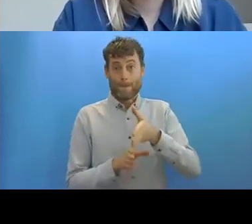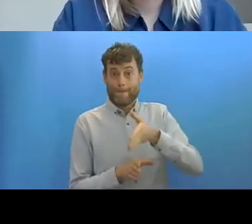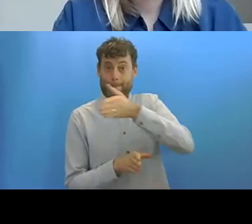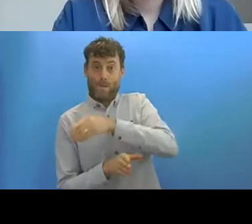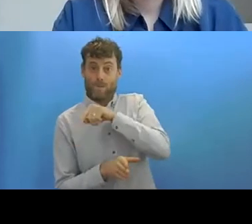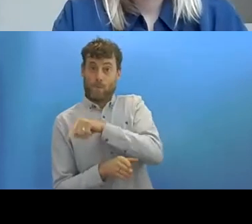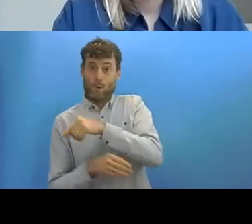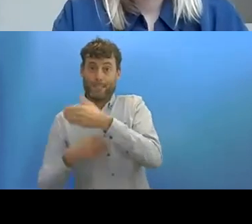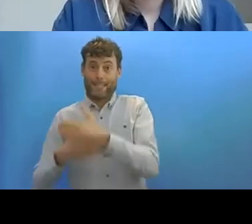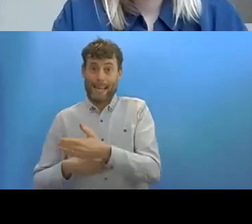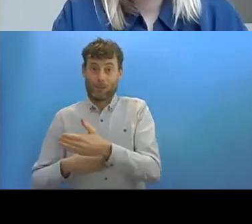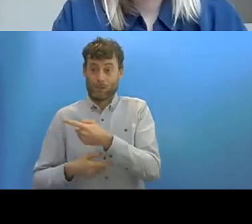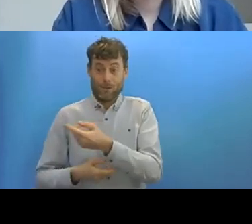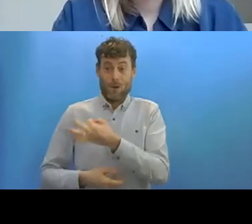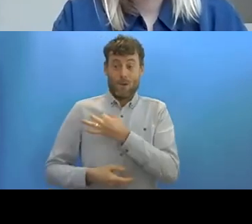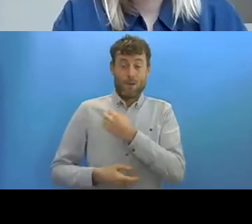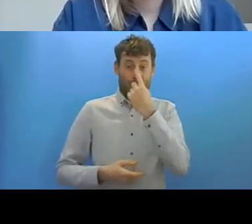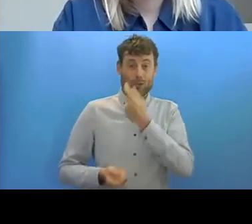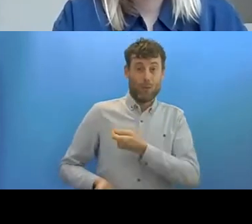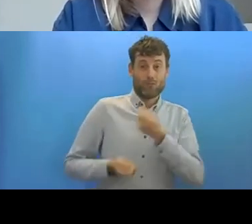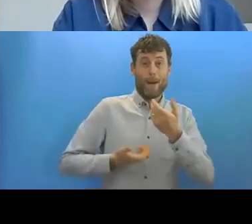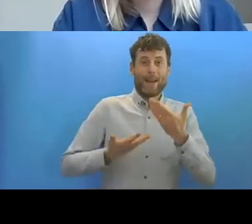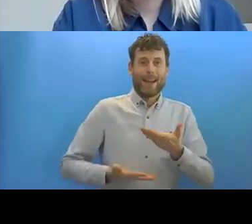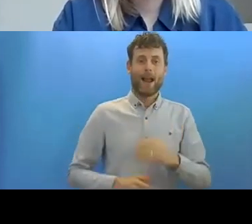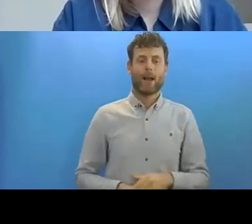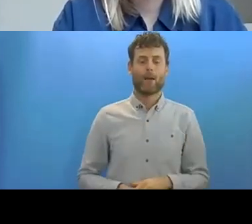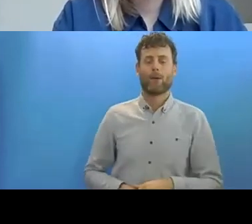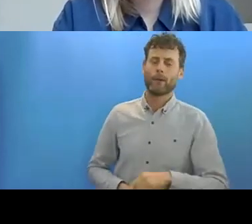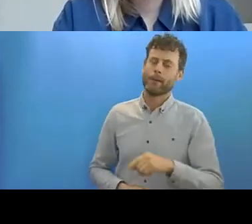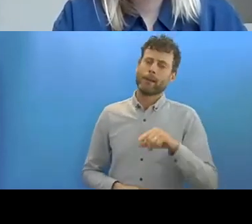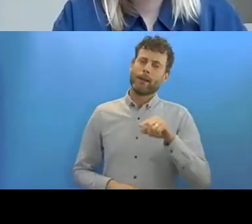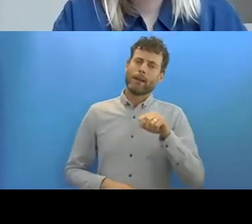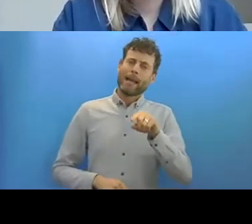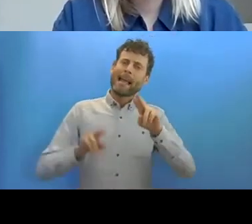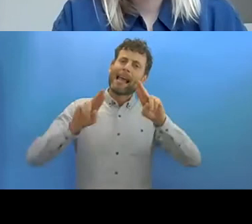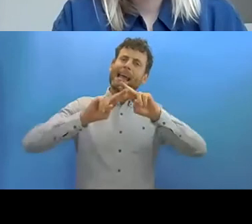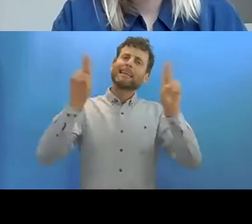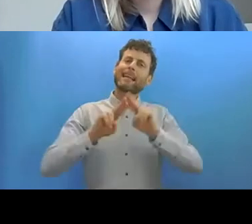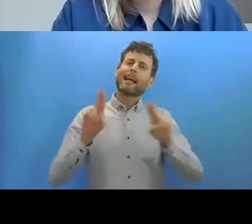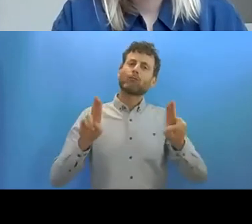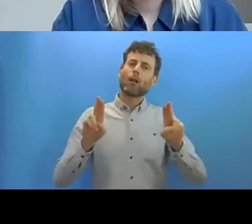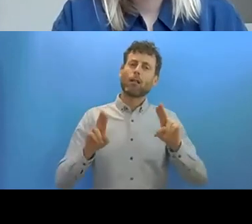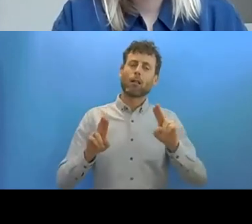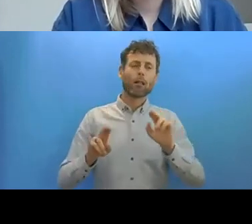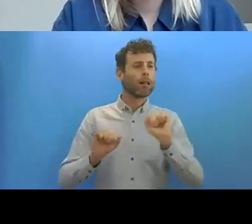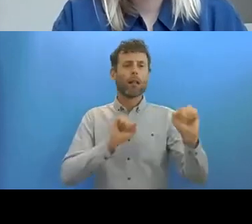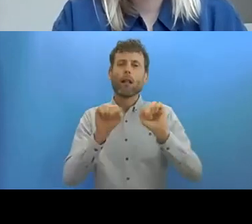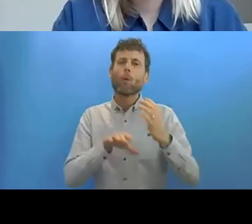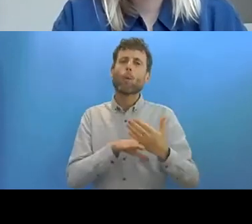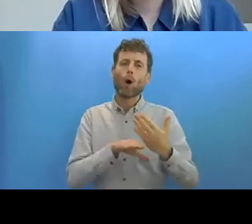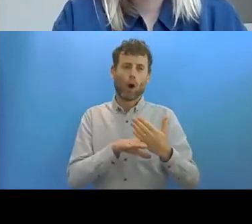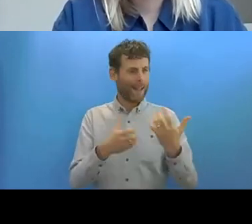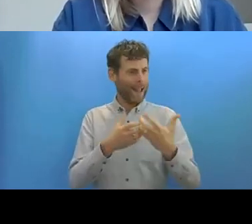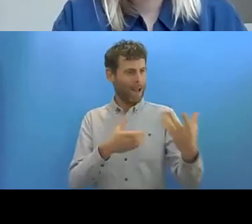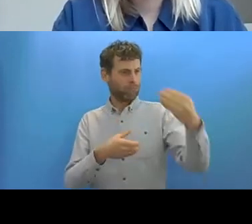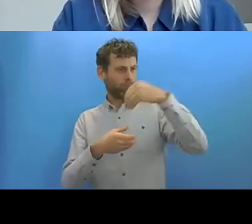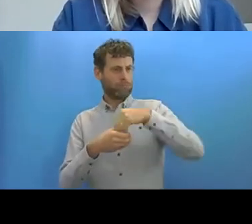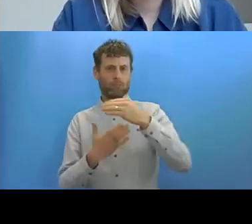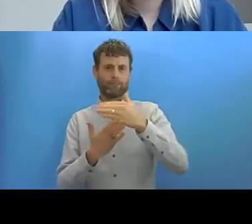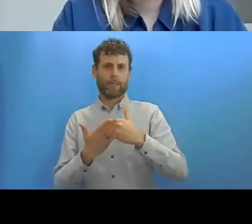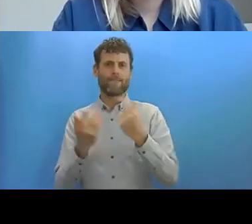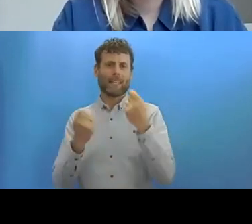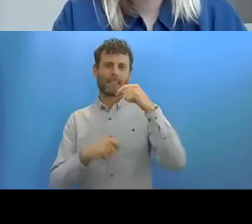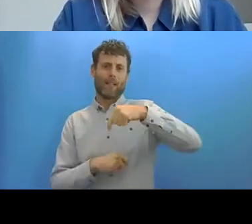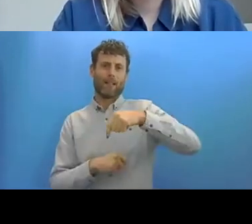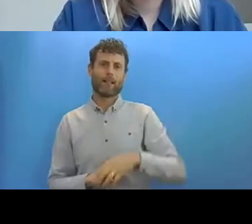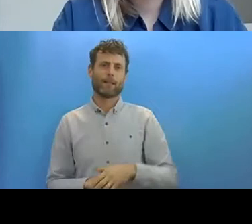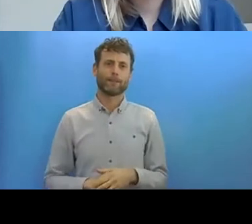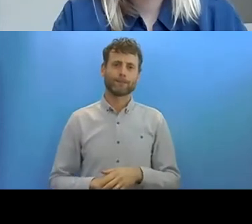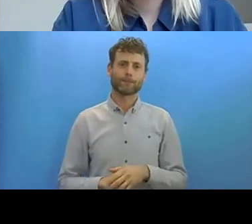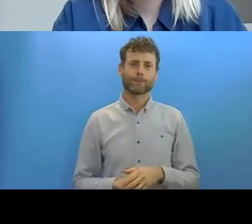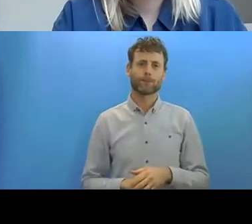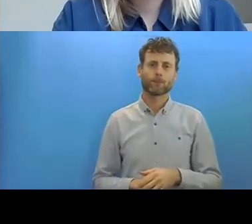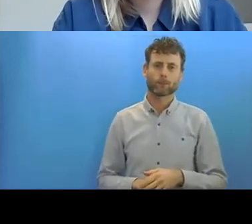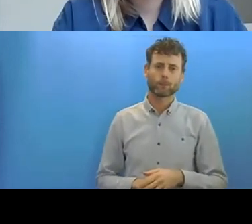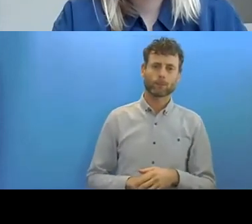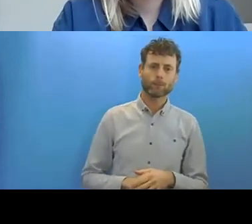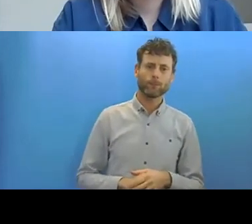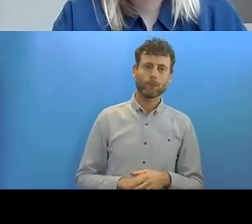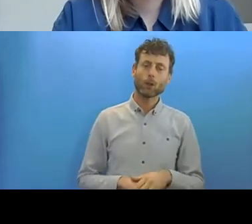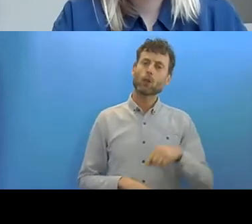We had a question actually from a previous session which I think might be relevant mentioning now, which was just about international work and how that might be able to